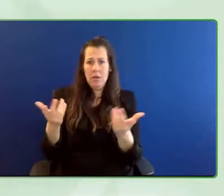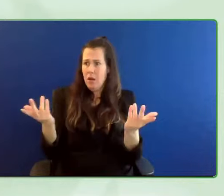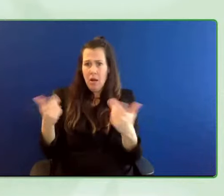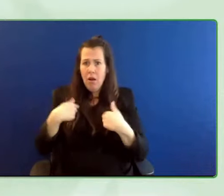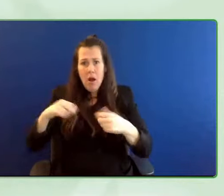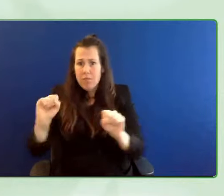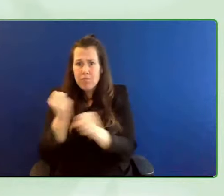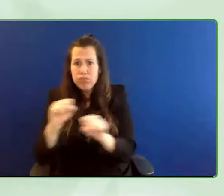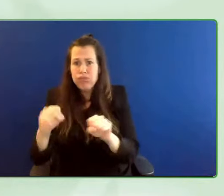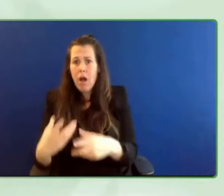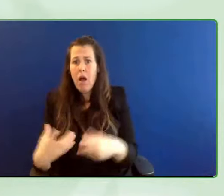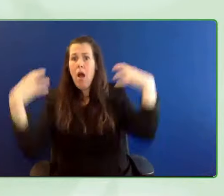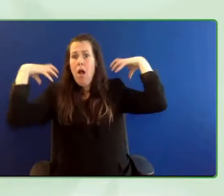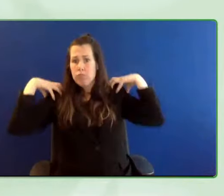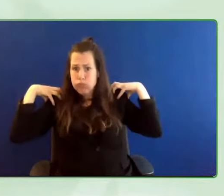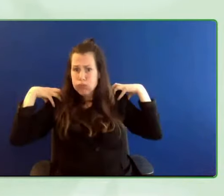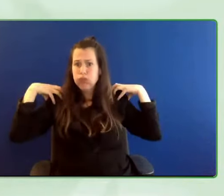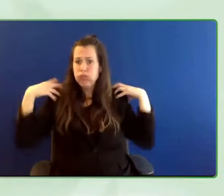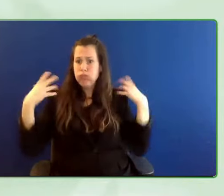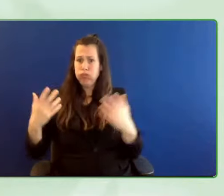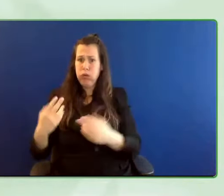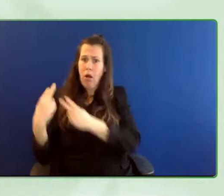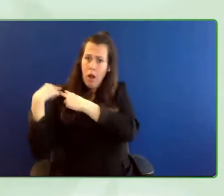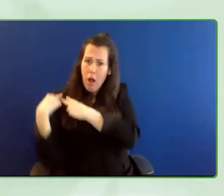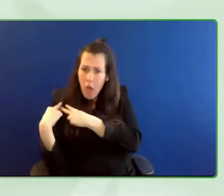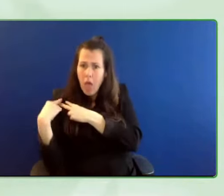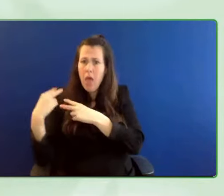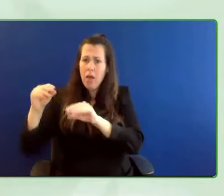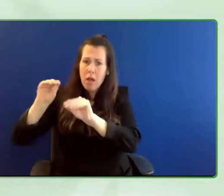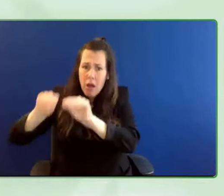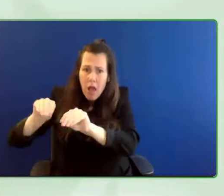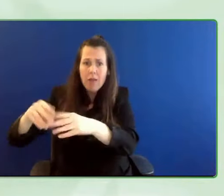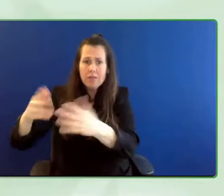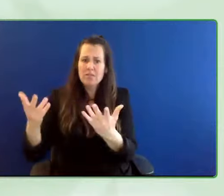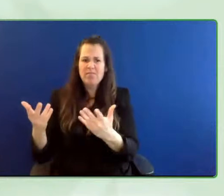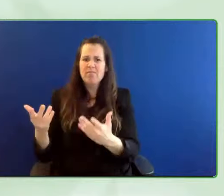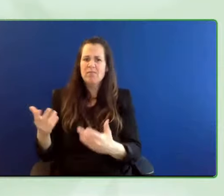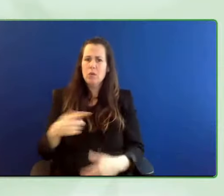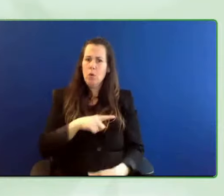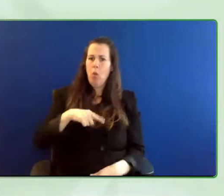And when you have the healthy caregiver, you have a healthy patient in the end.